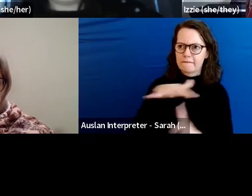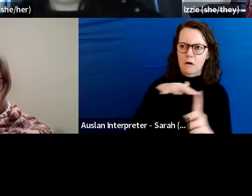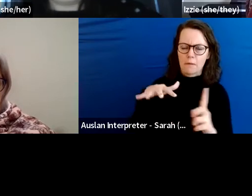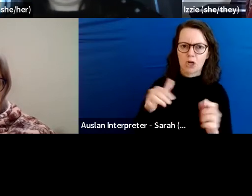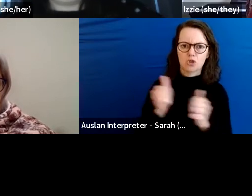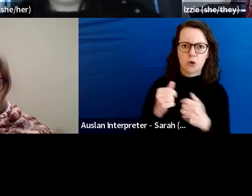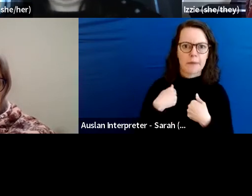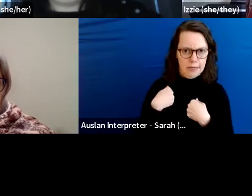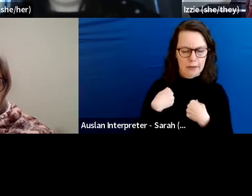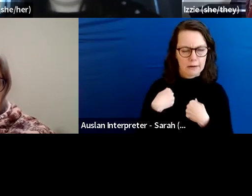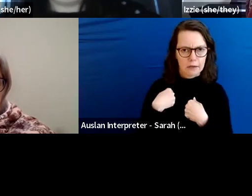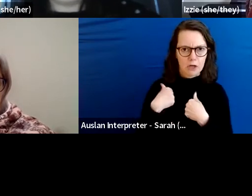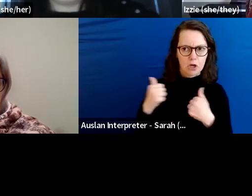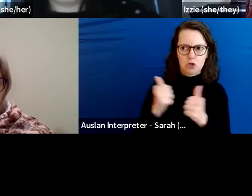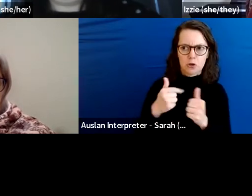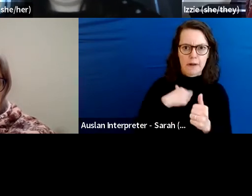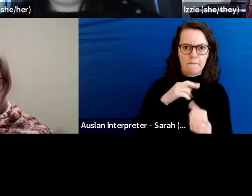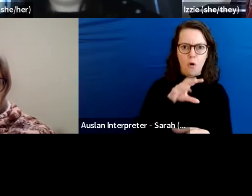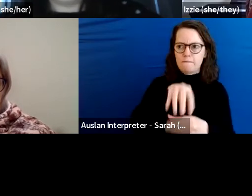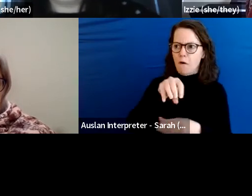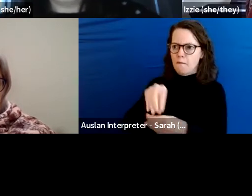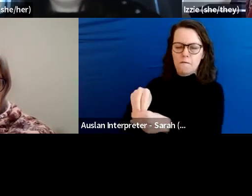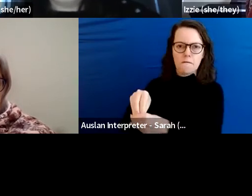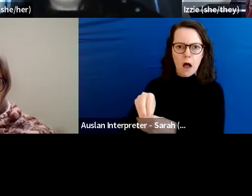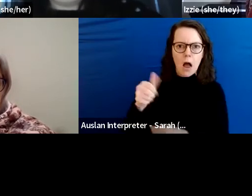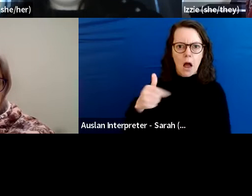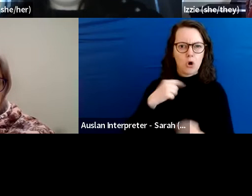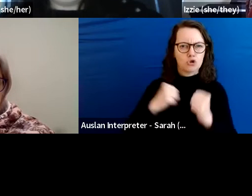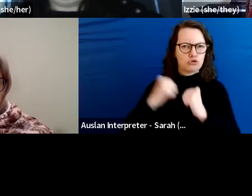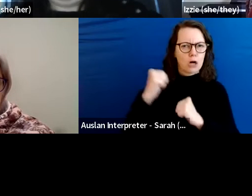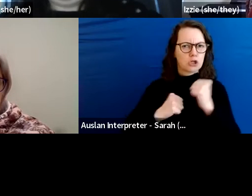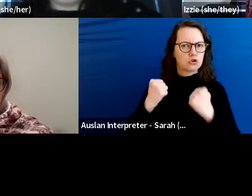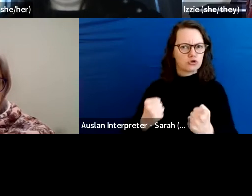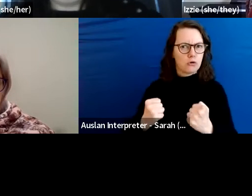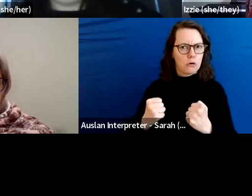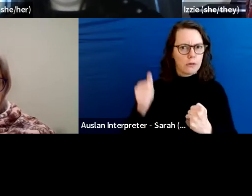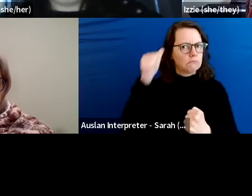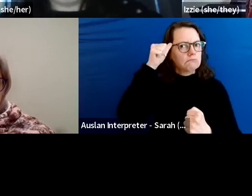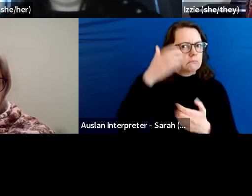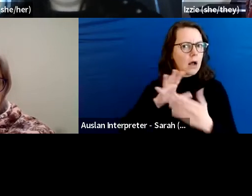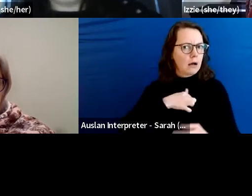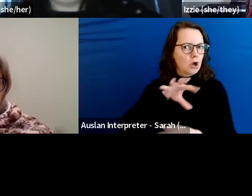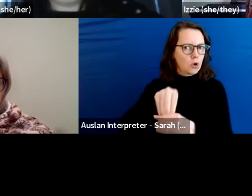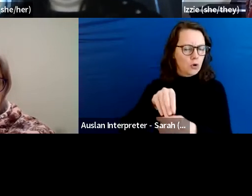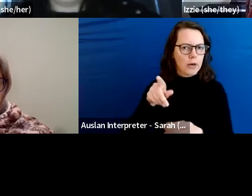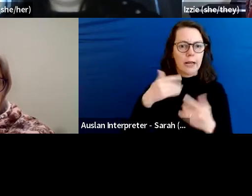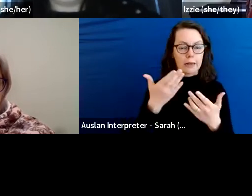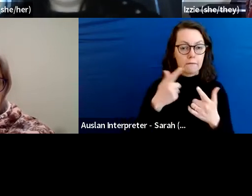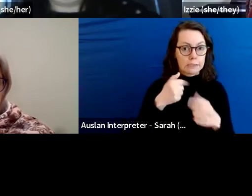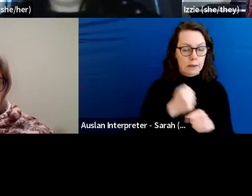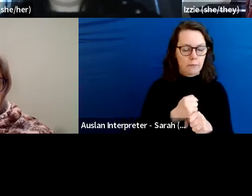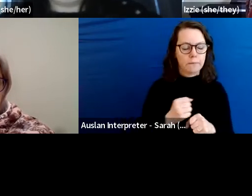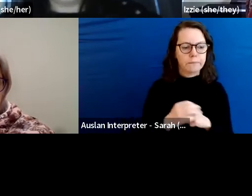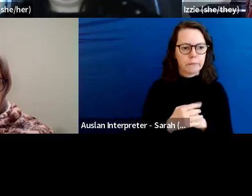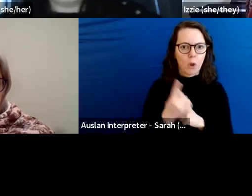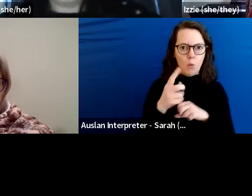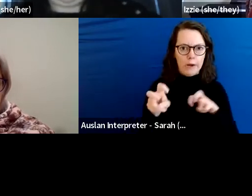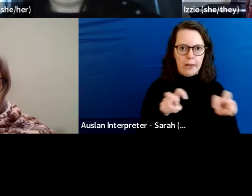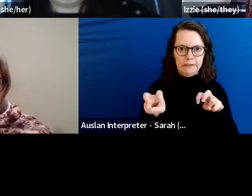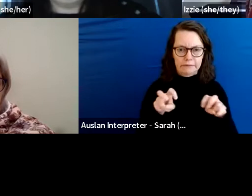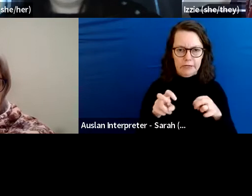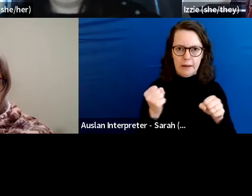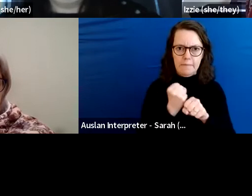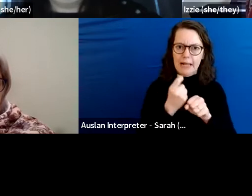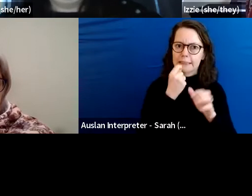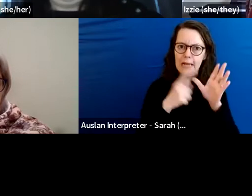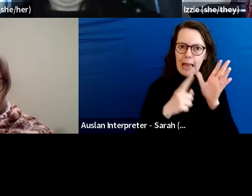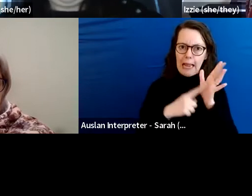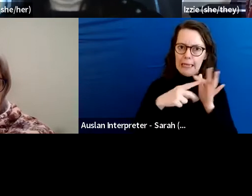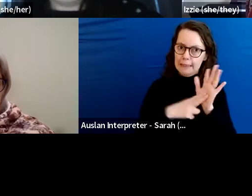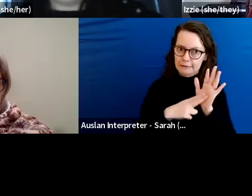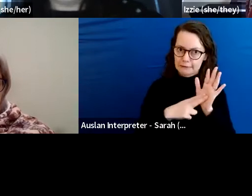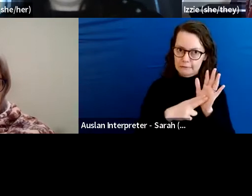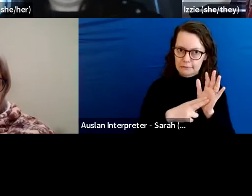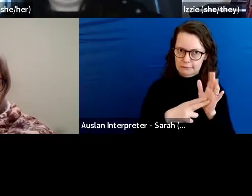And to also to be able to engage in activities in a way, it was an inclusive things I for example I remember an activity where we had to make little aliens.